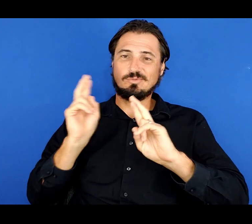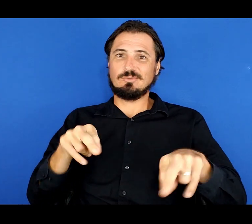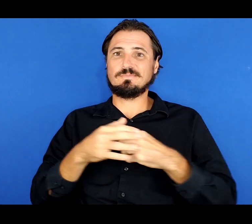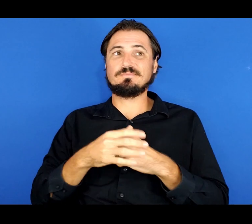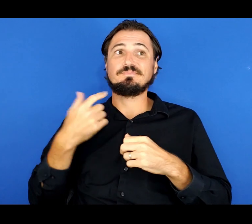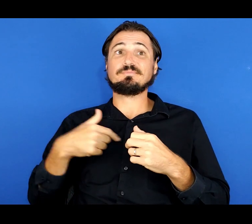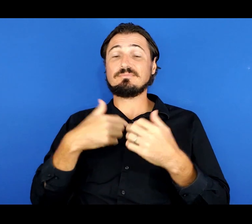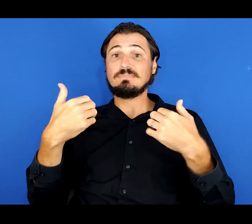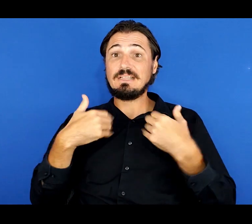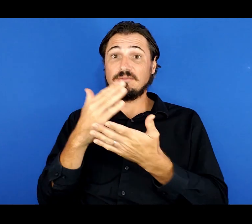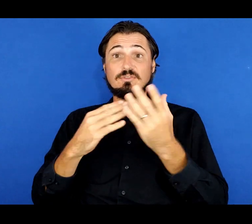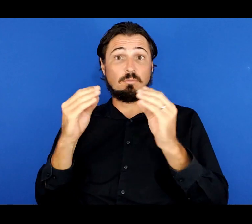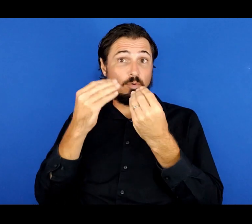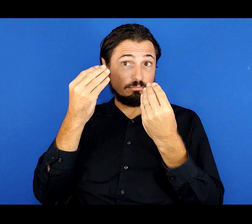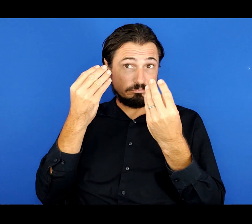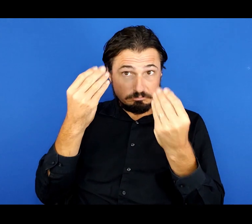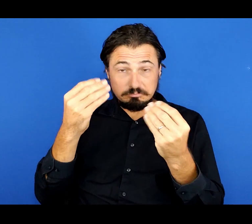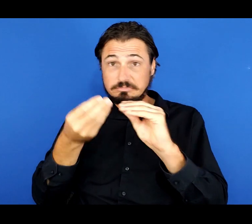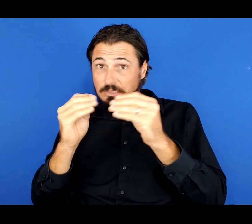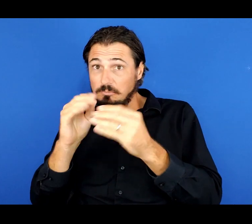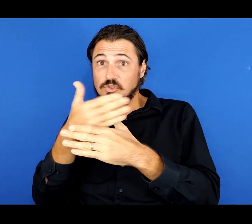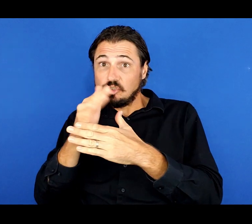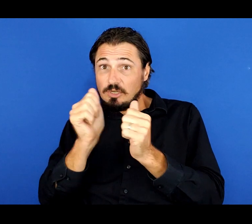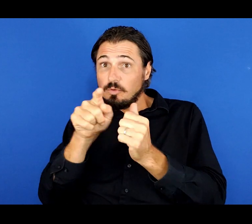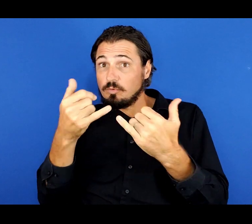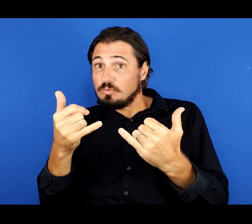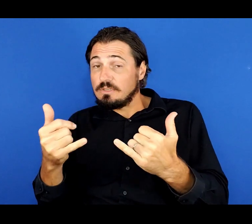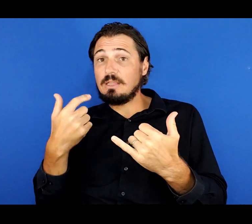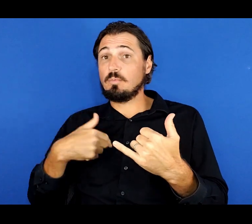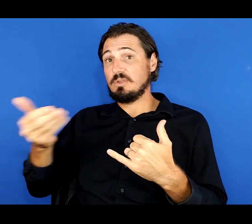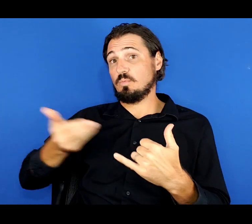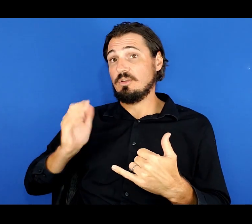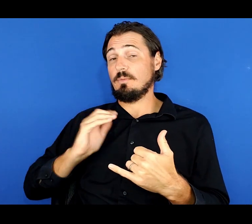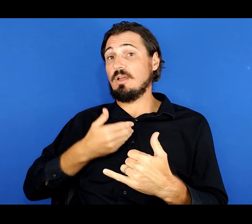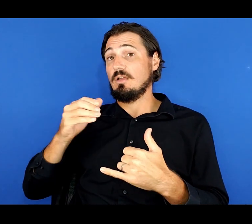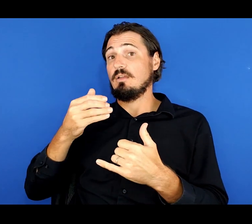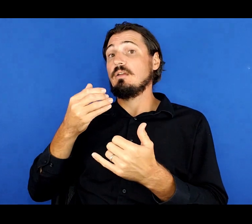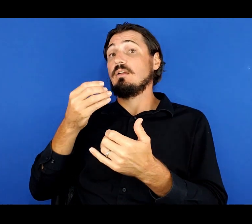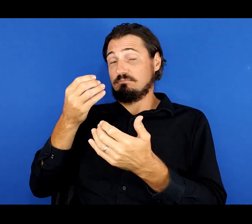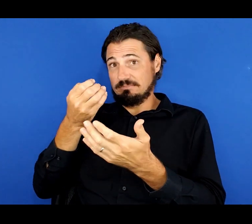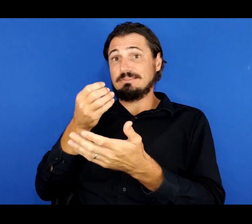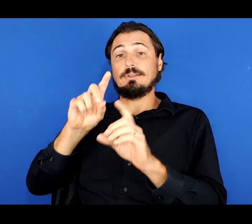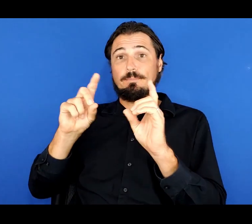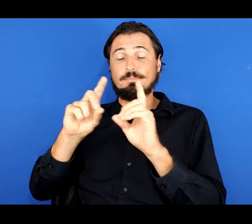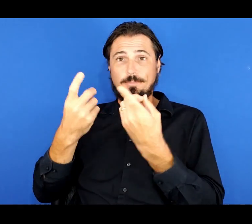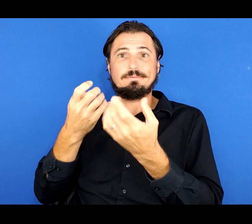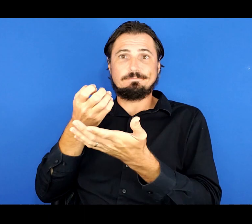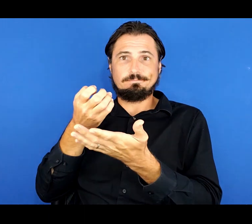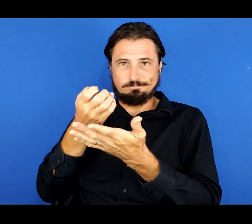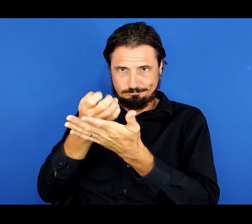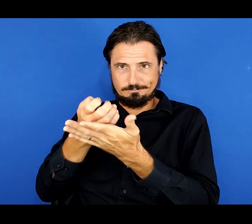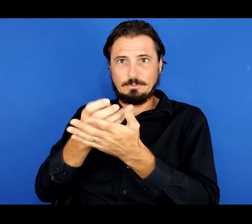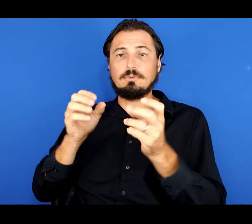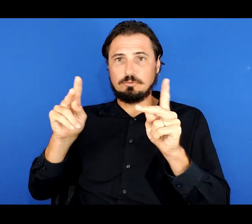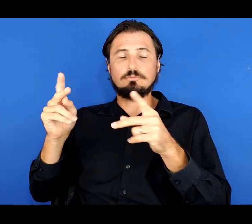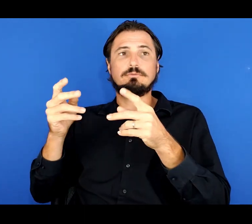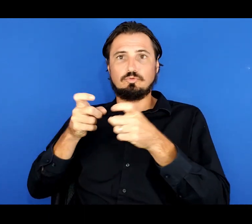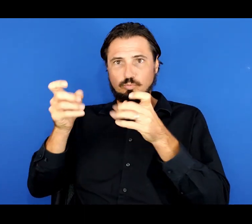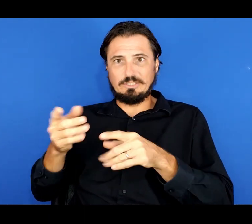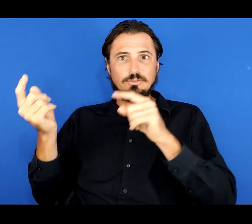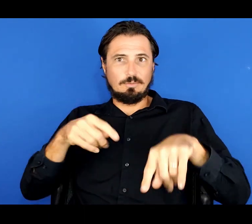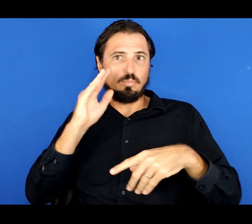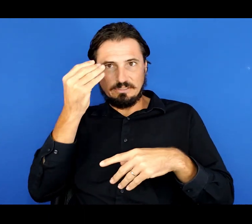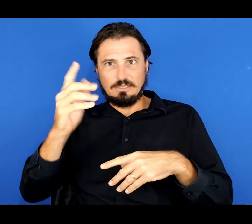We have additional numbers to share with you today and we welcome our Economic Development Director Nalani Brun, who will provide updates on our visitor industry and visitor